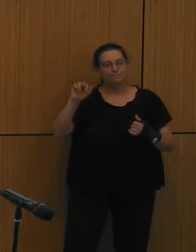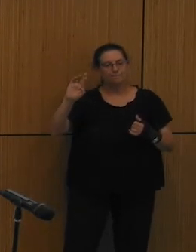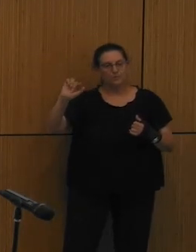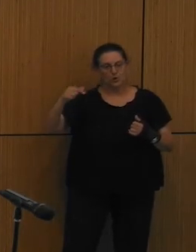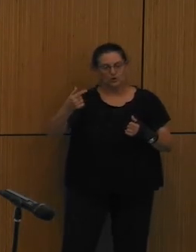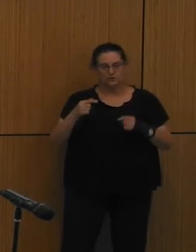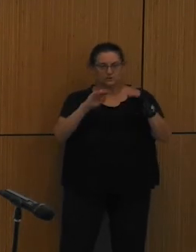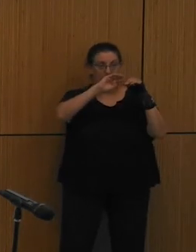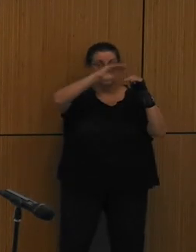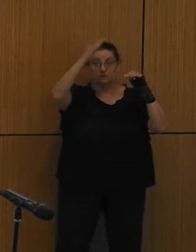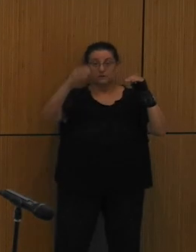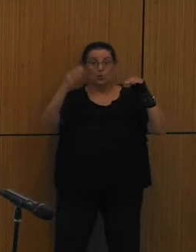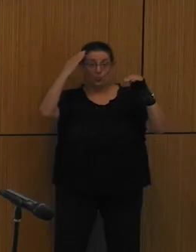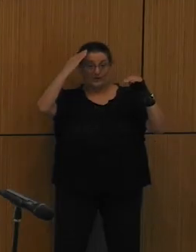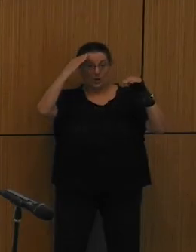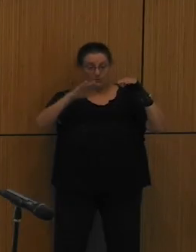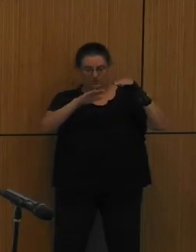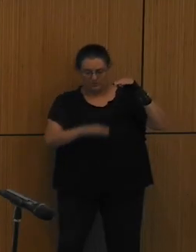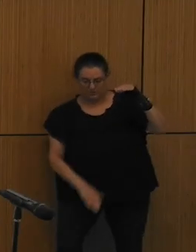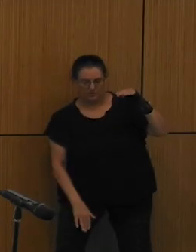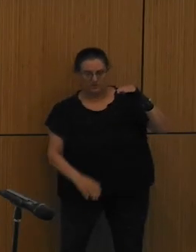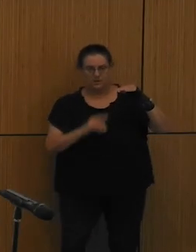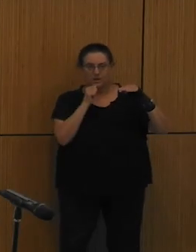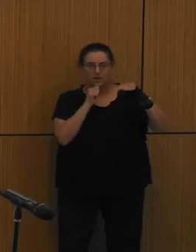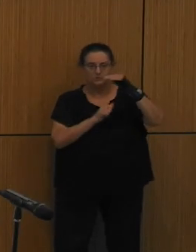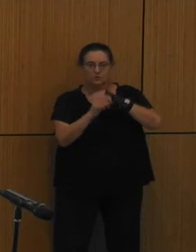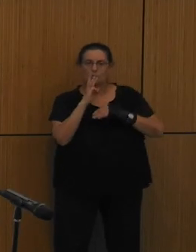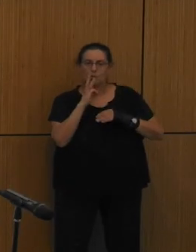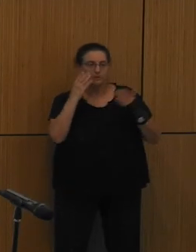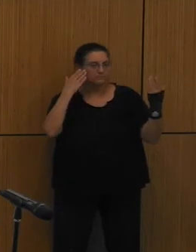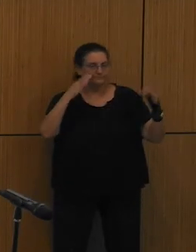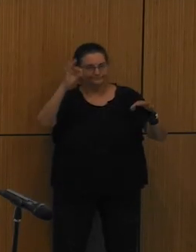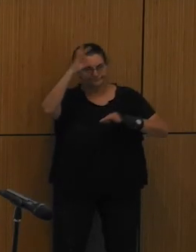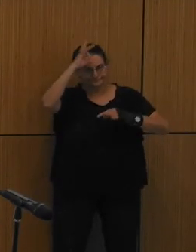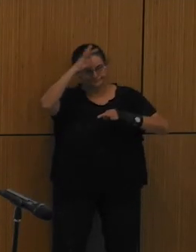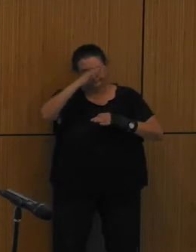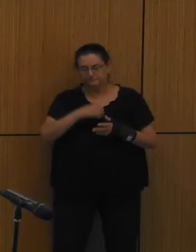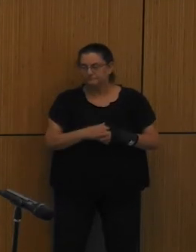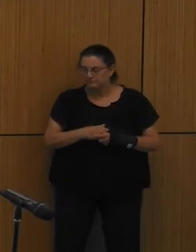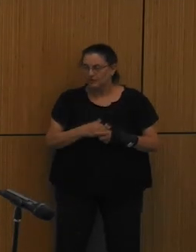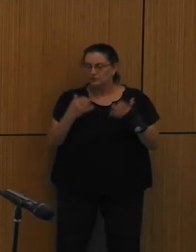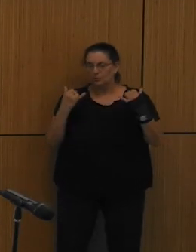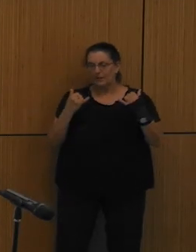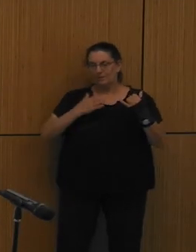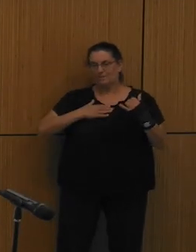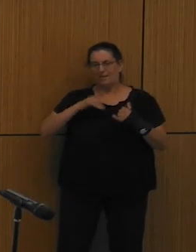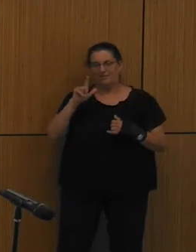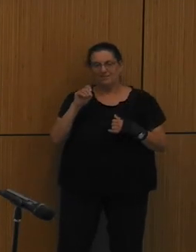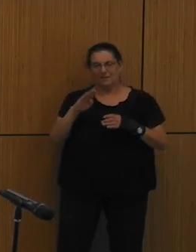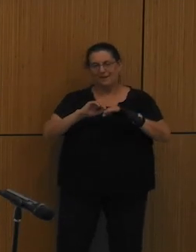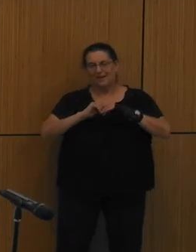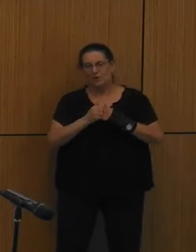So it's worth taking a minute to talk about how we measure these chemicals, at least in my lab. And so we use two techniques. Fundamentally one